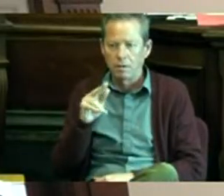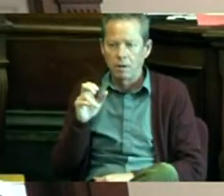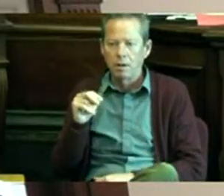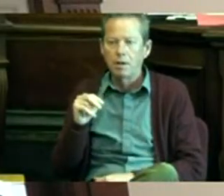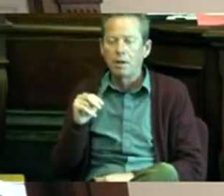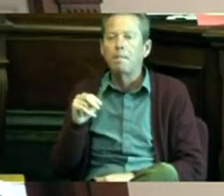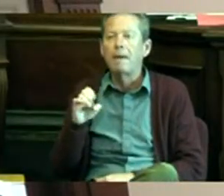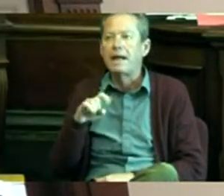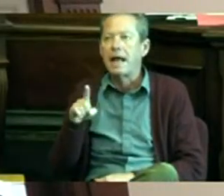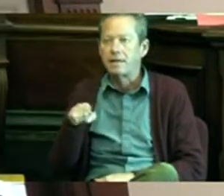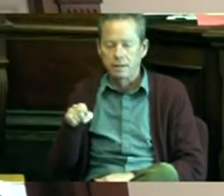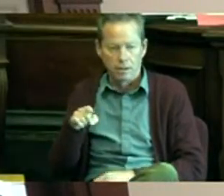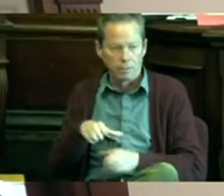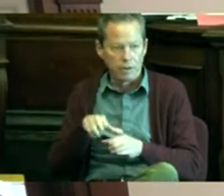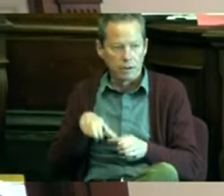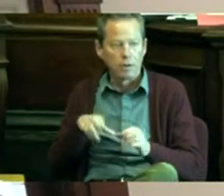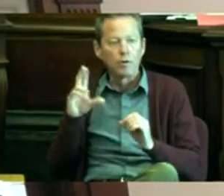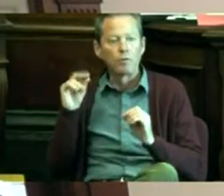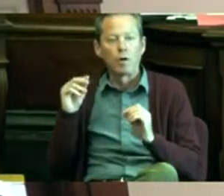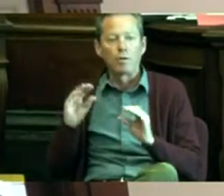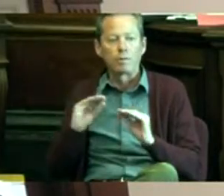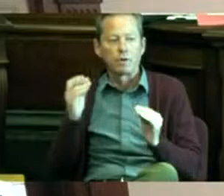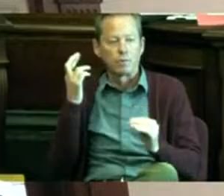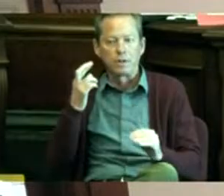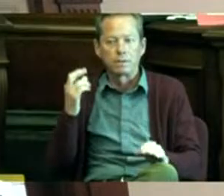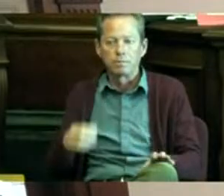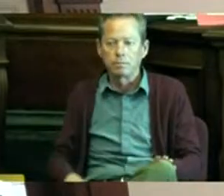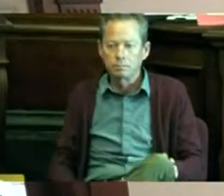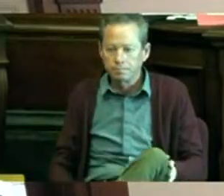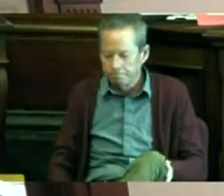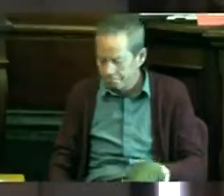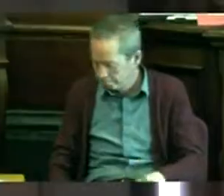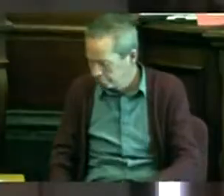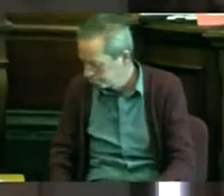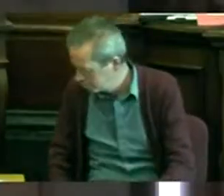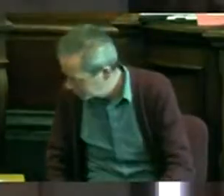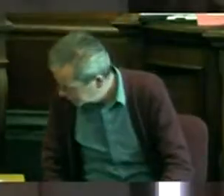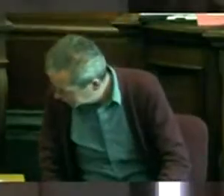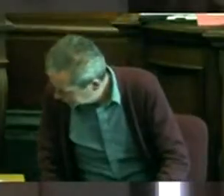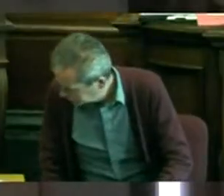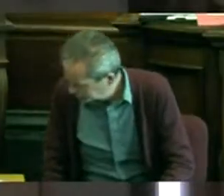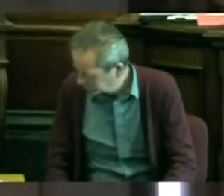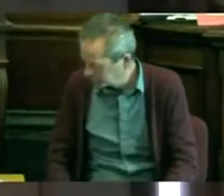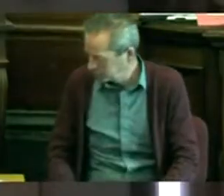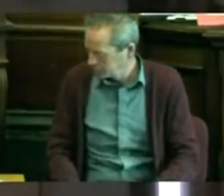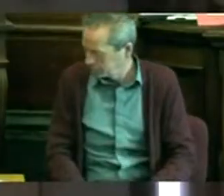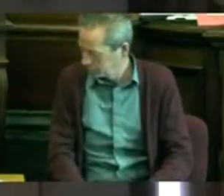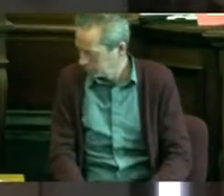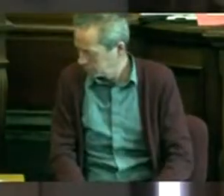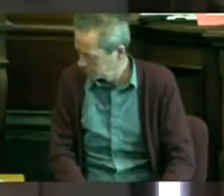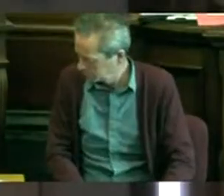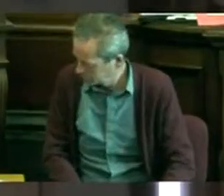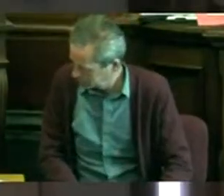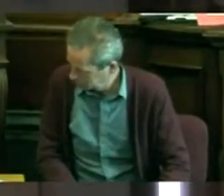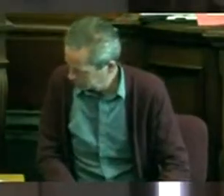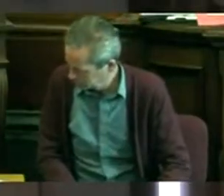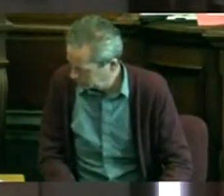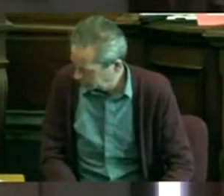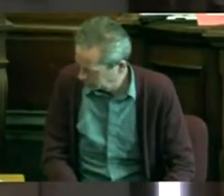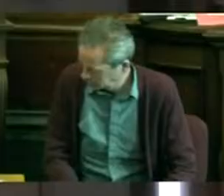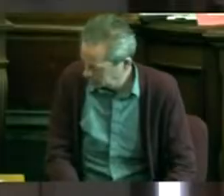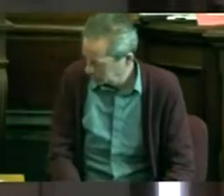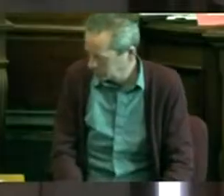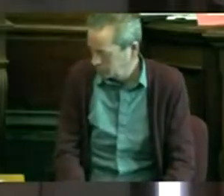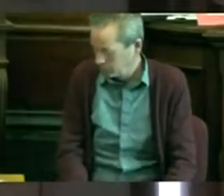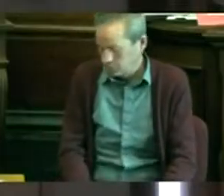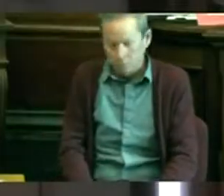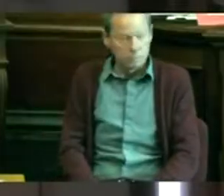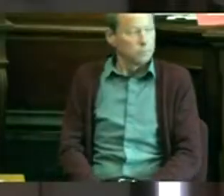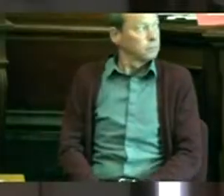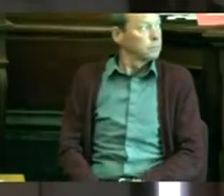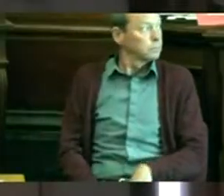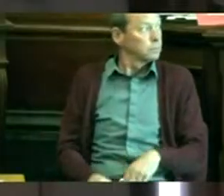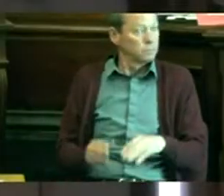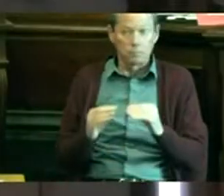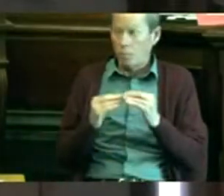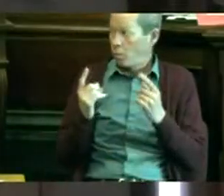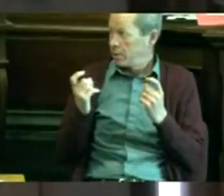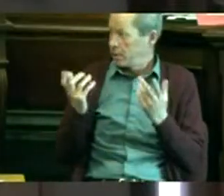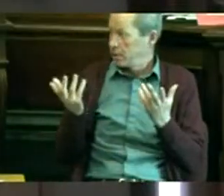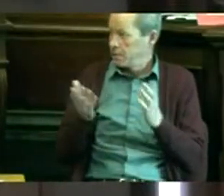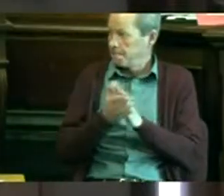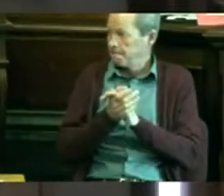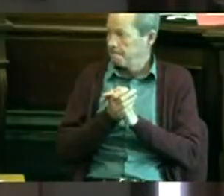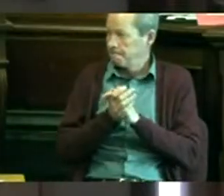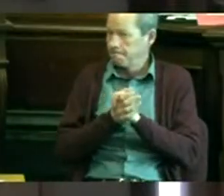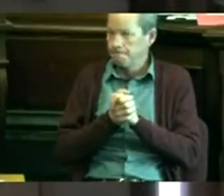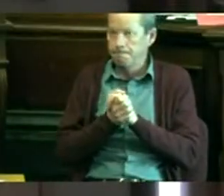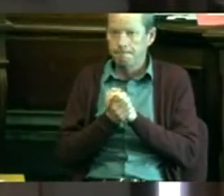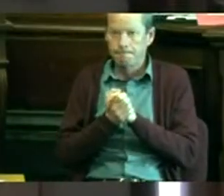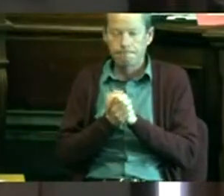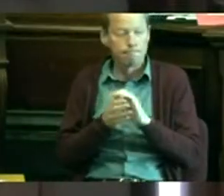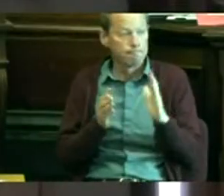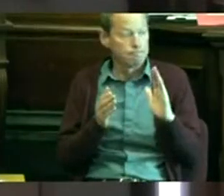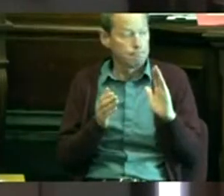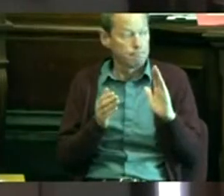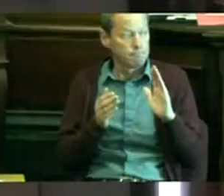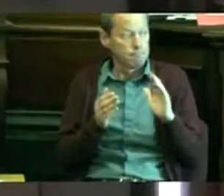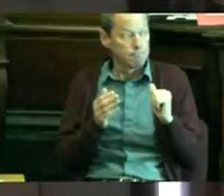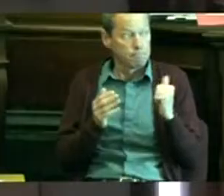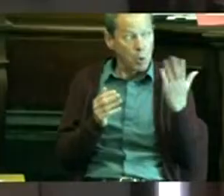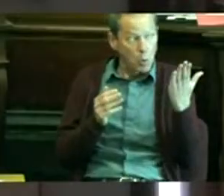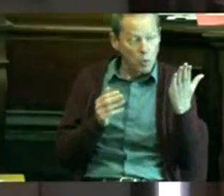for Miss Jimenez resignation?